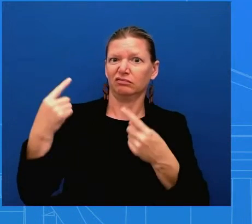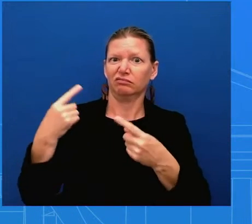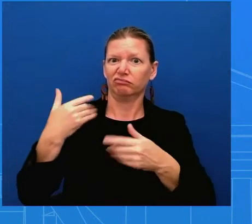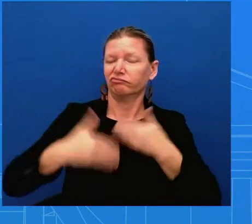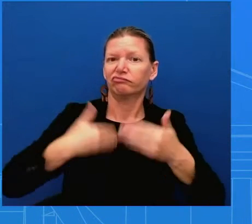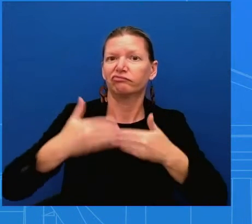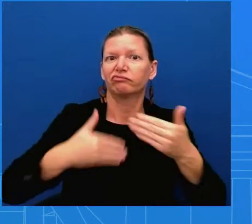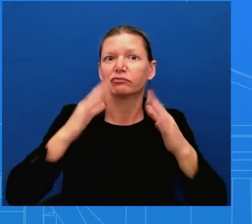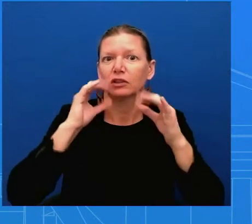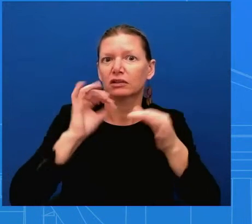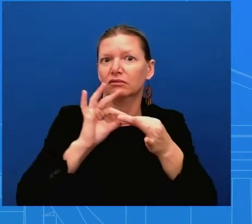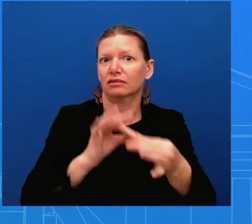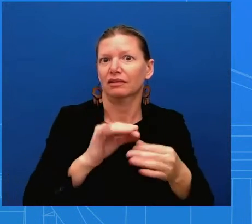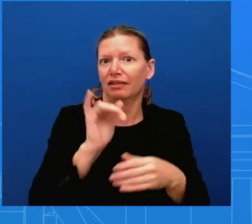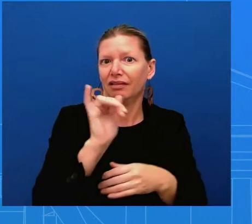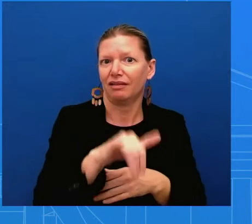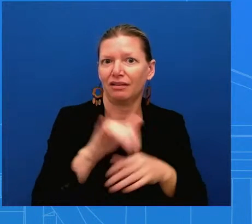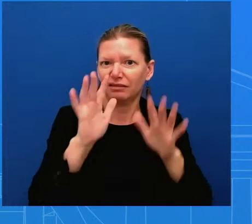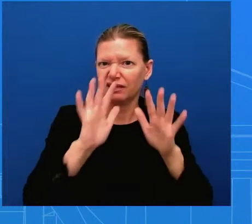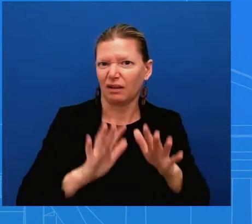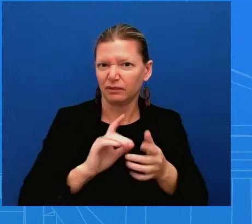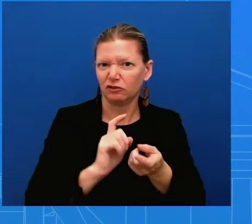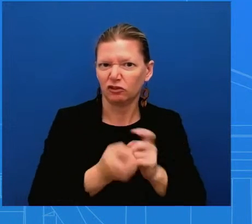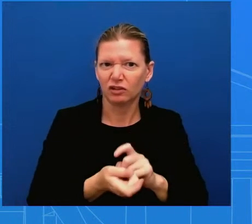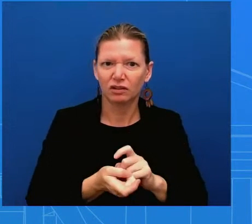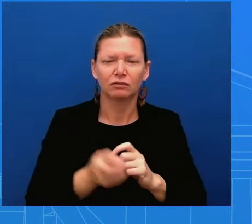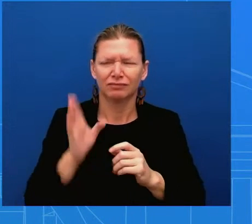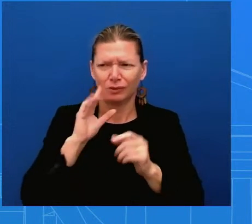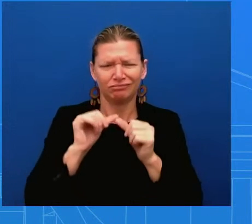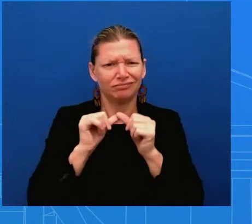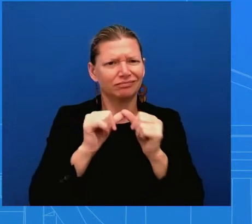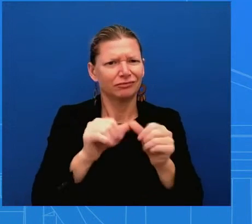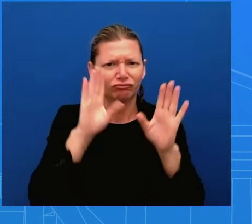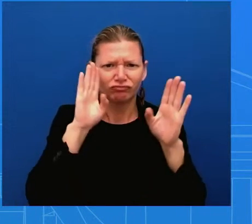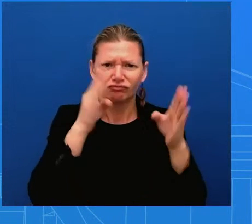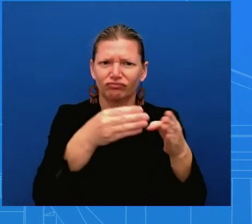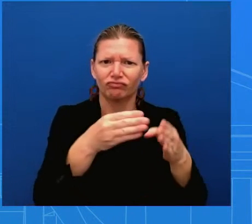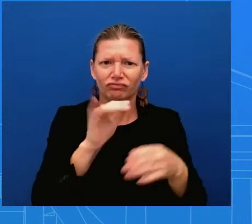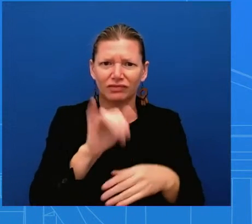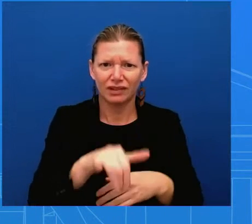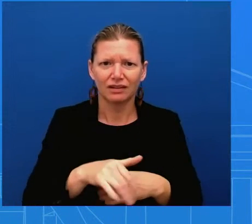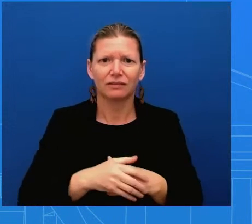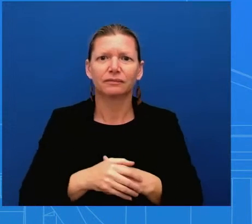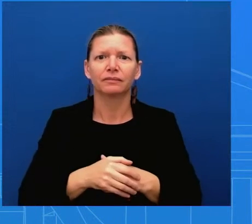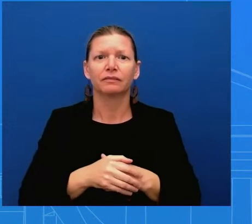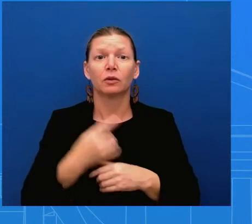We understand, as well, that while the economy is turning around -- and you've heard me talk at the top